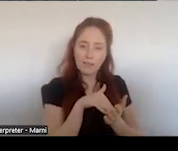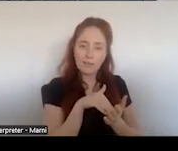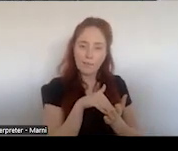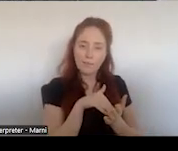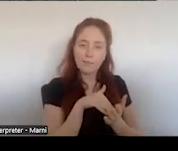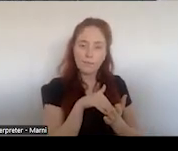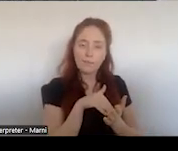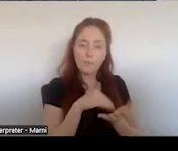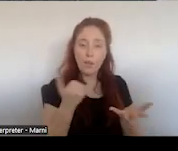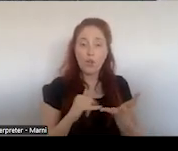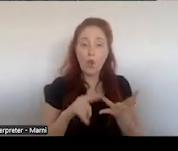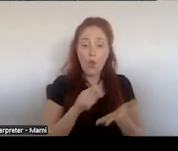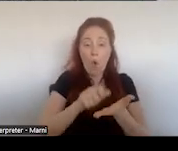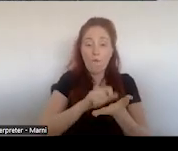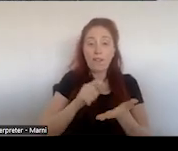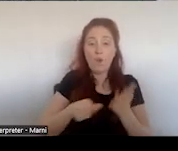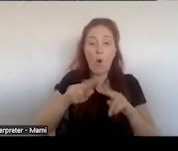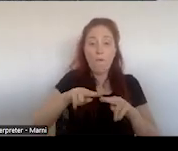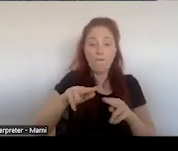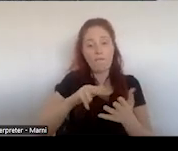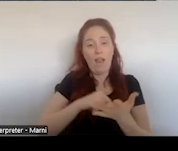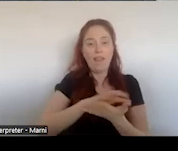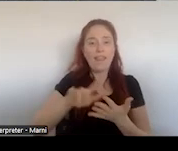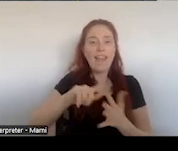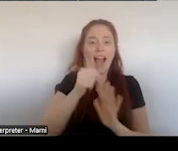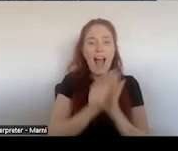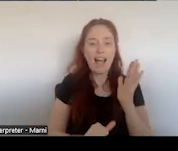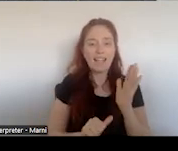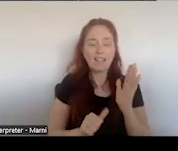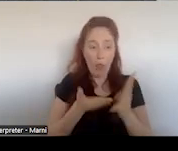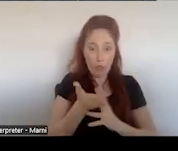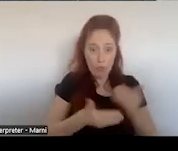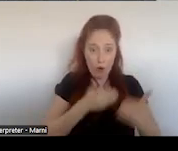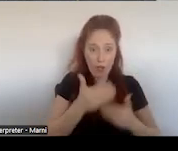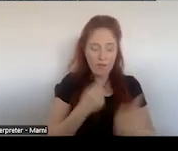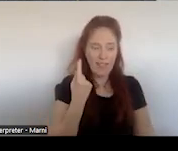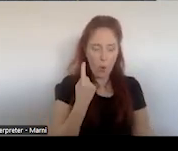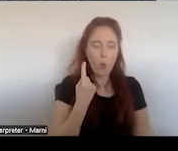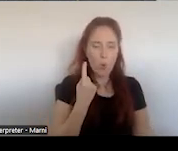for the Arts realised that we needed to partner with Creative Australia and worked really closely